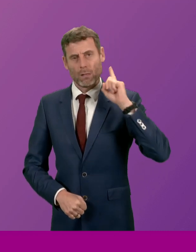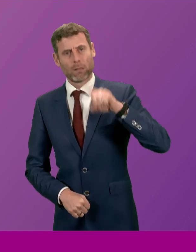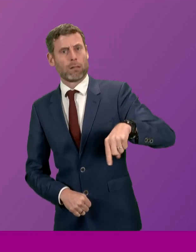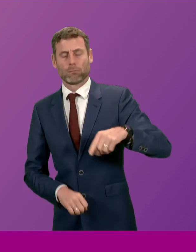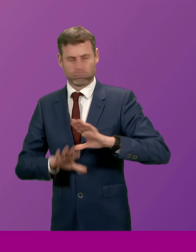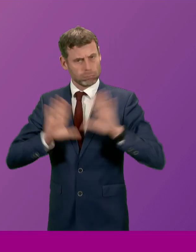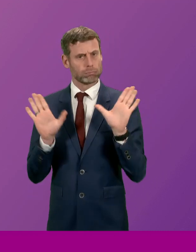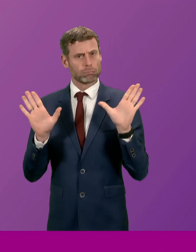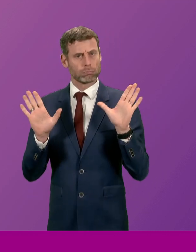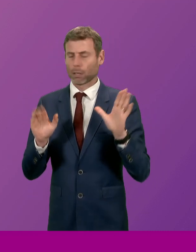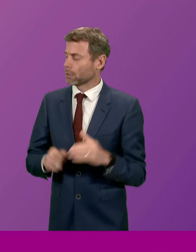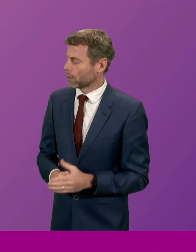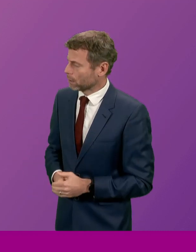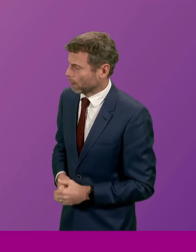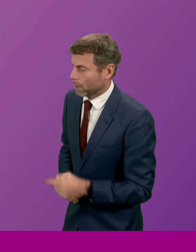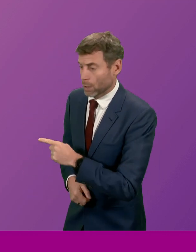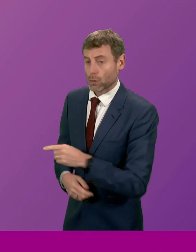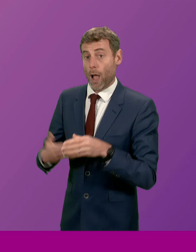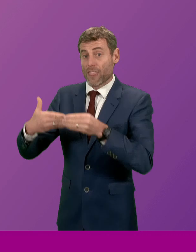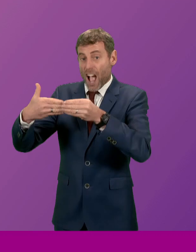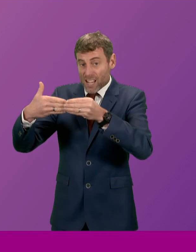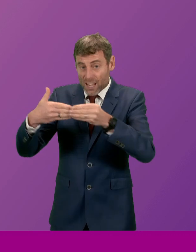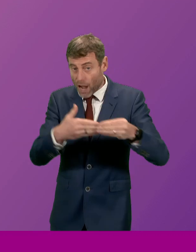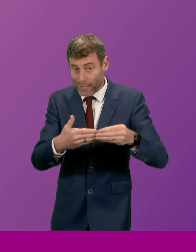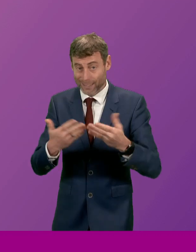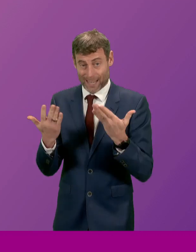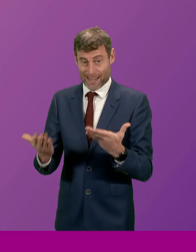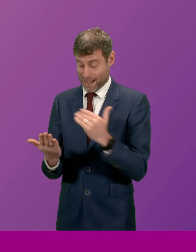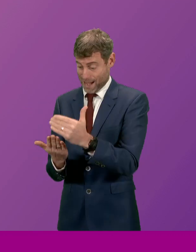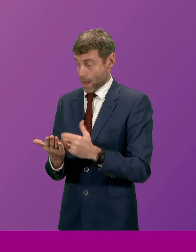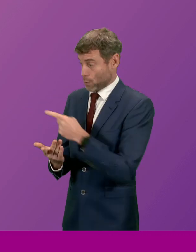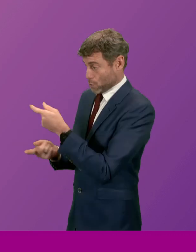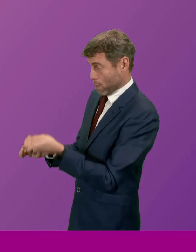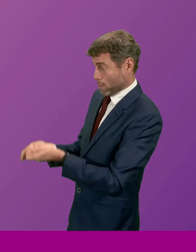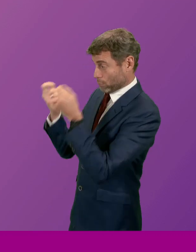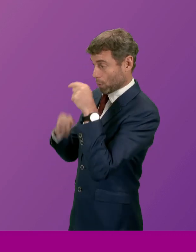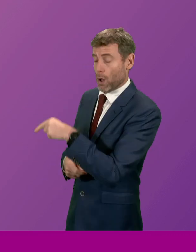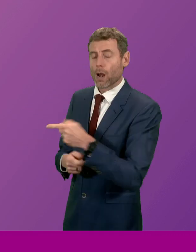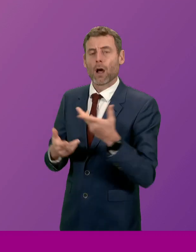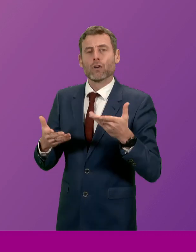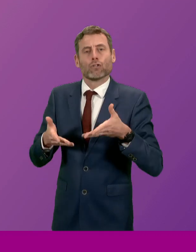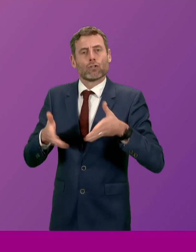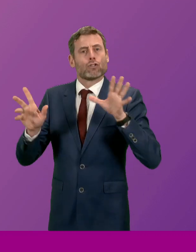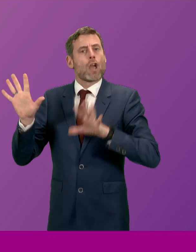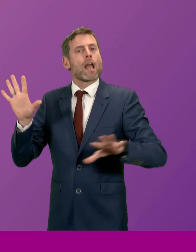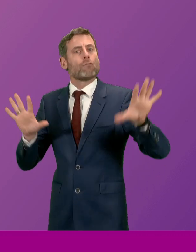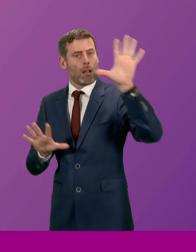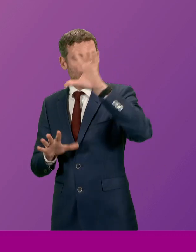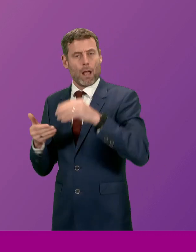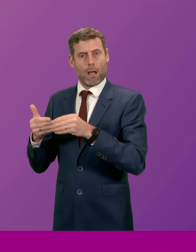The guidance that is in place in relation to the issues that Mr Findlay raises on a general level explains: